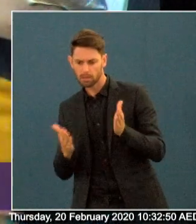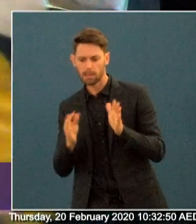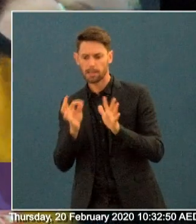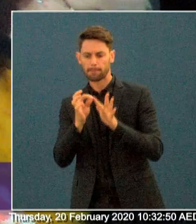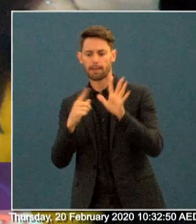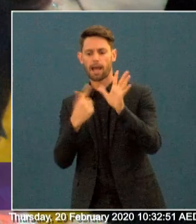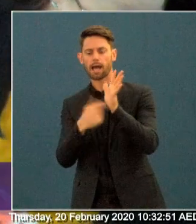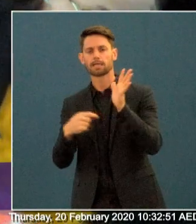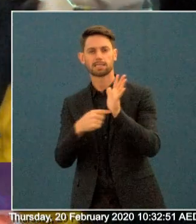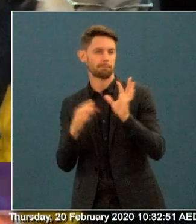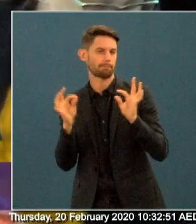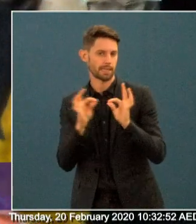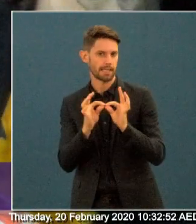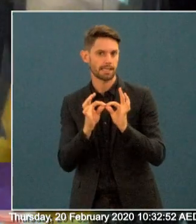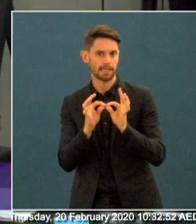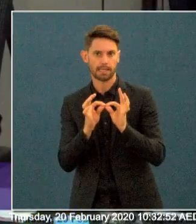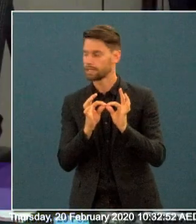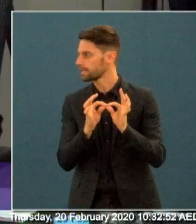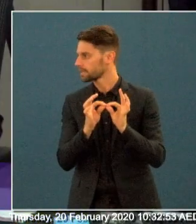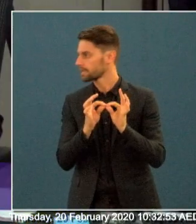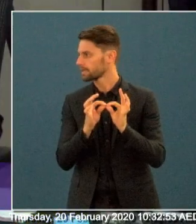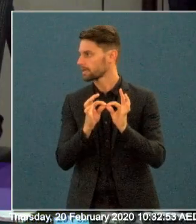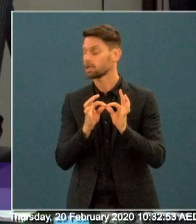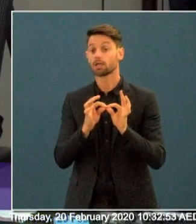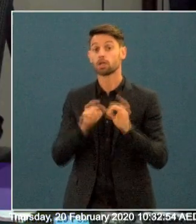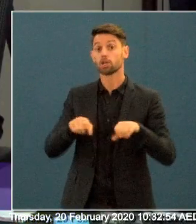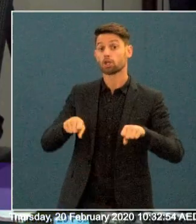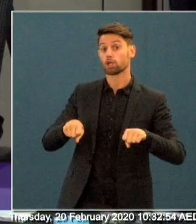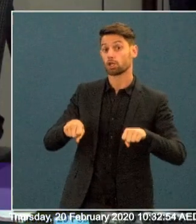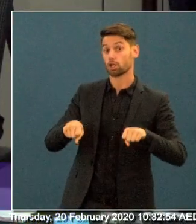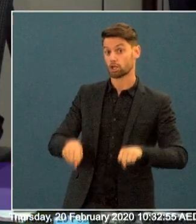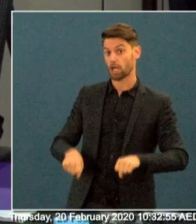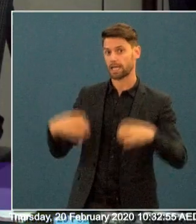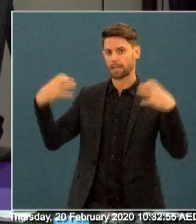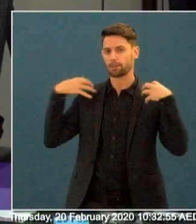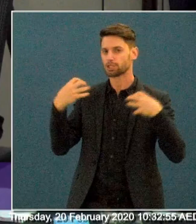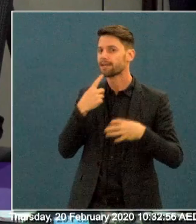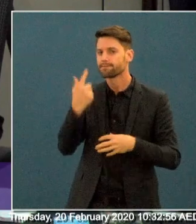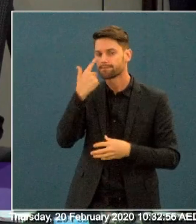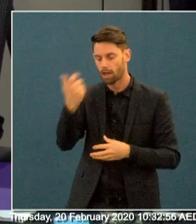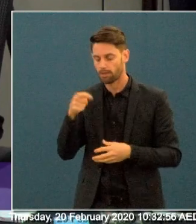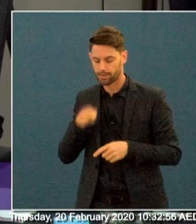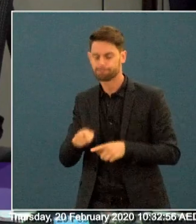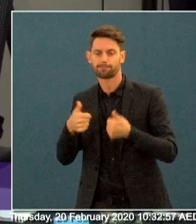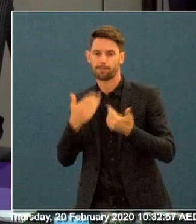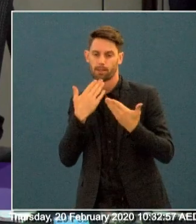It's all right. We have it on screen, thank you. And so it will become exhibit 4.9. Thank you.